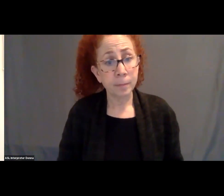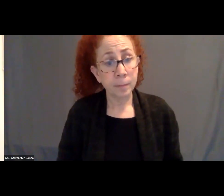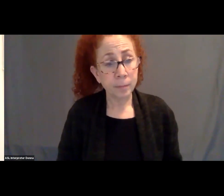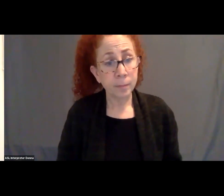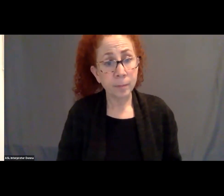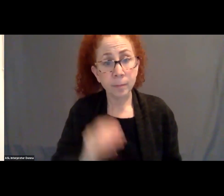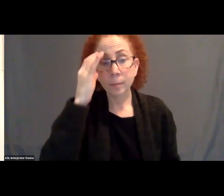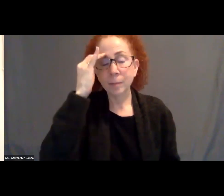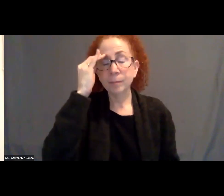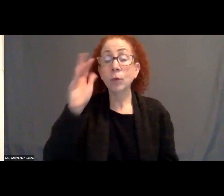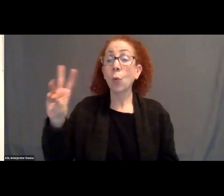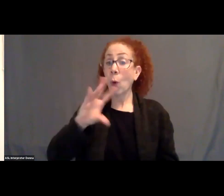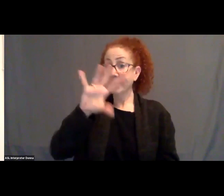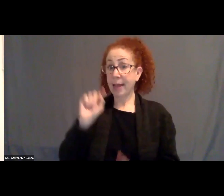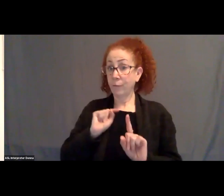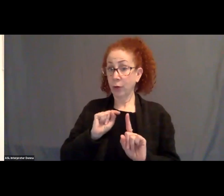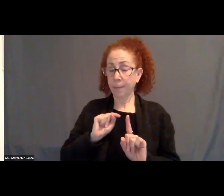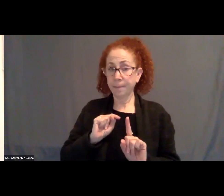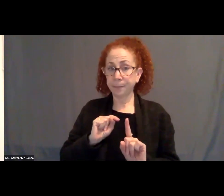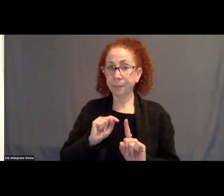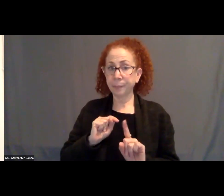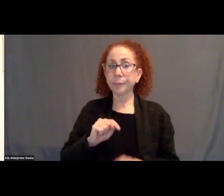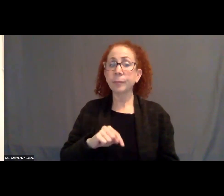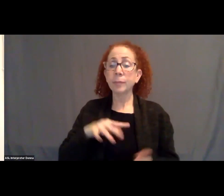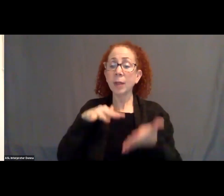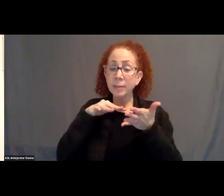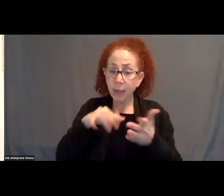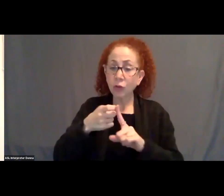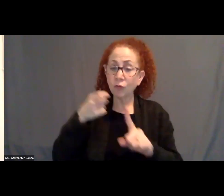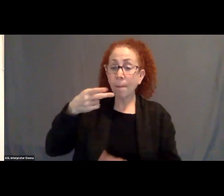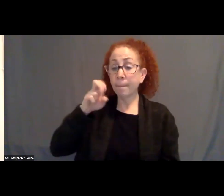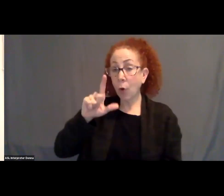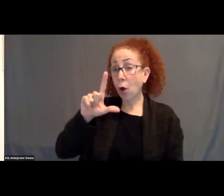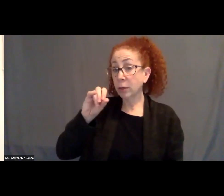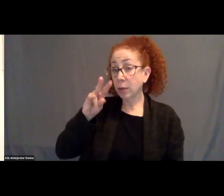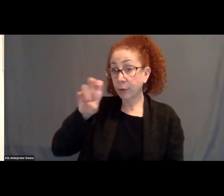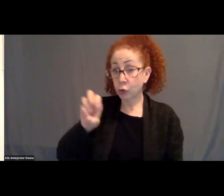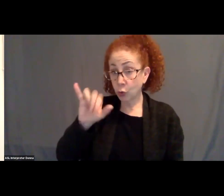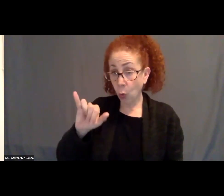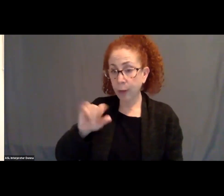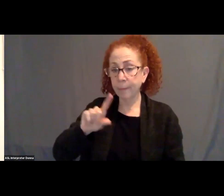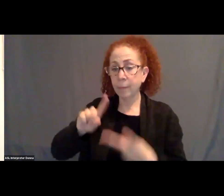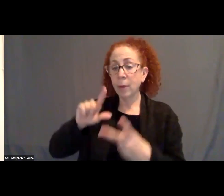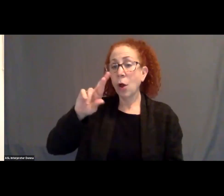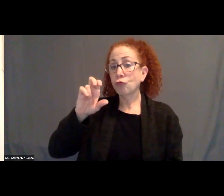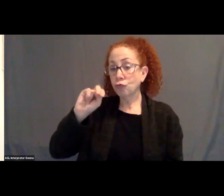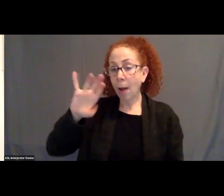In West Africa, scholars from Paul Lovejoy to Robin Chapelaine have noted that the end of the Atlantic